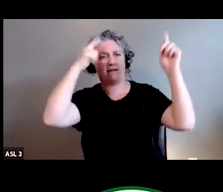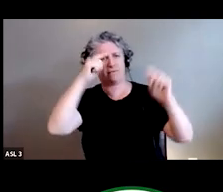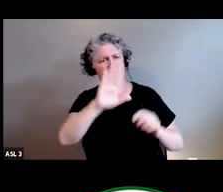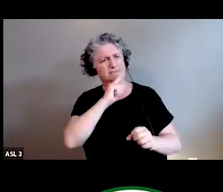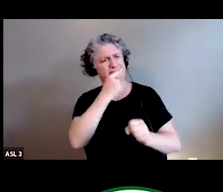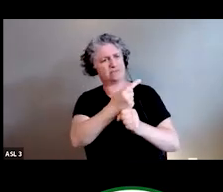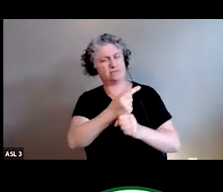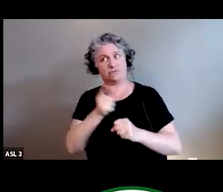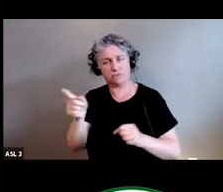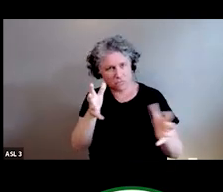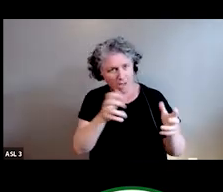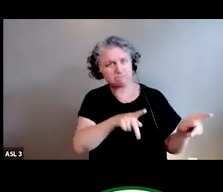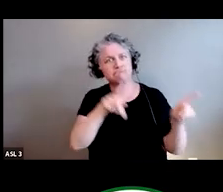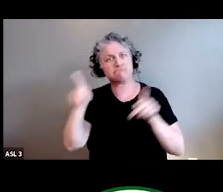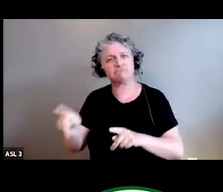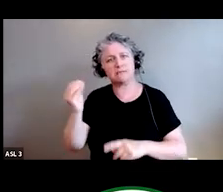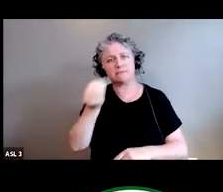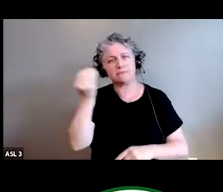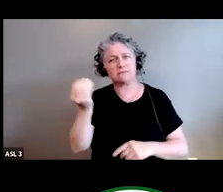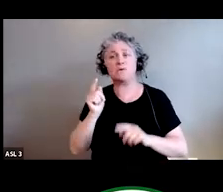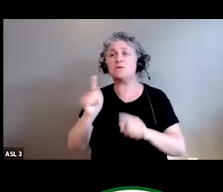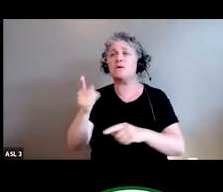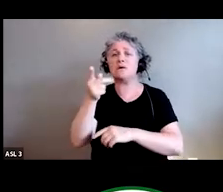to participate in activities that aren't.